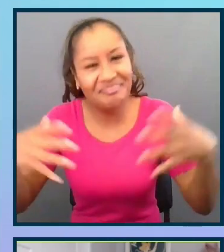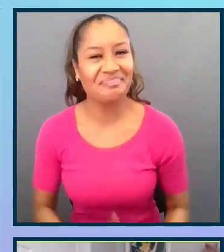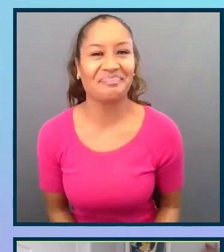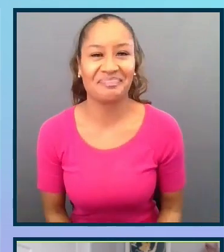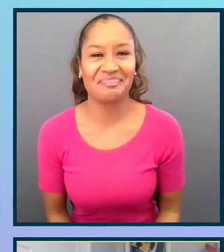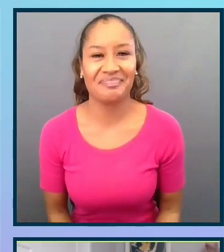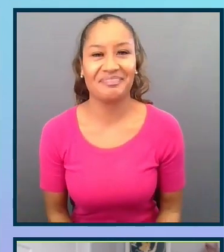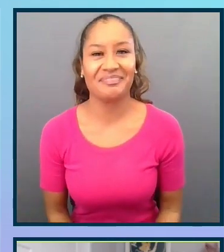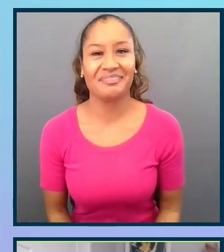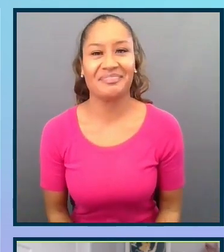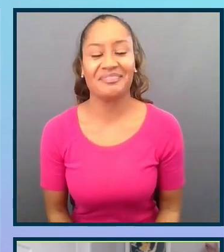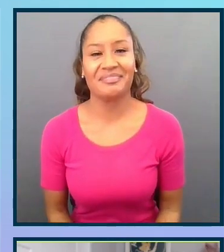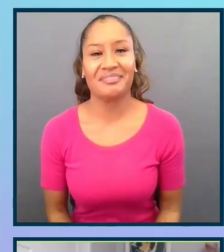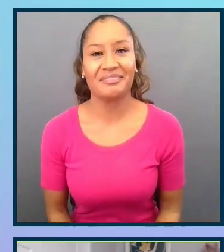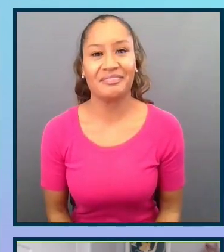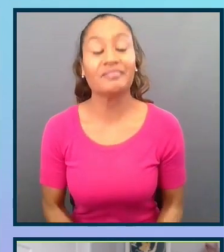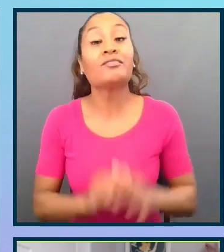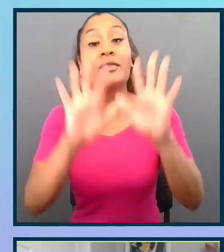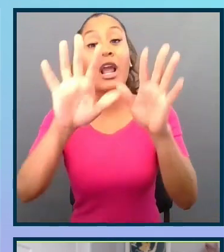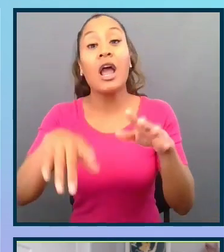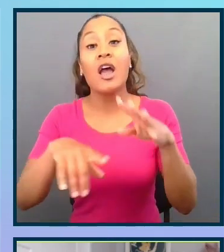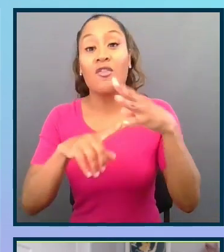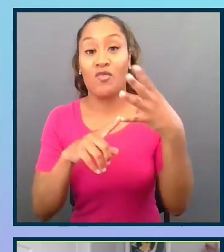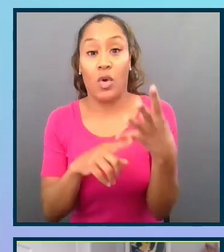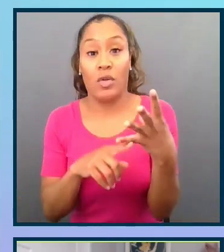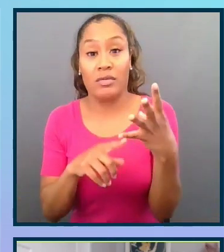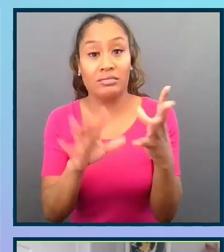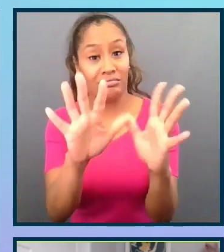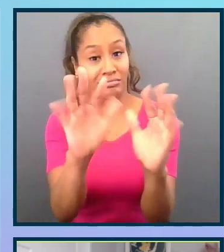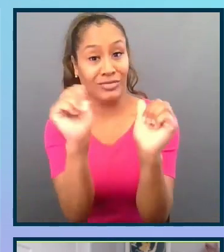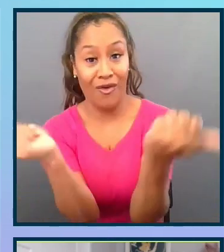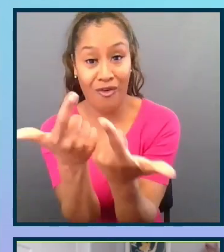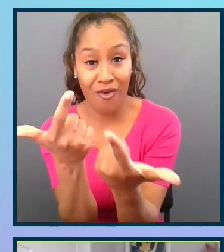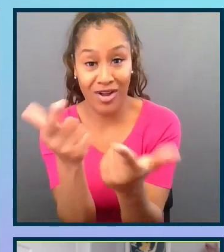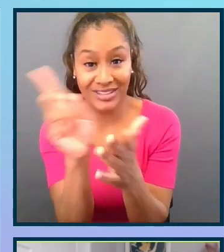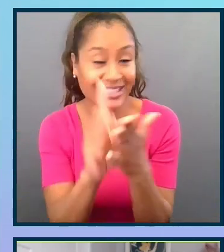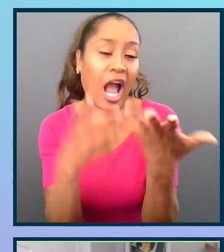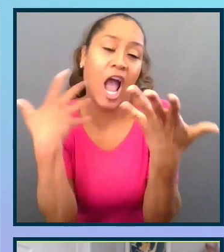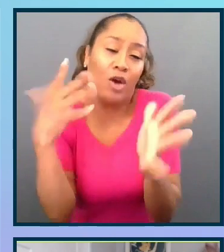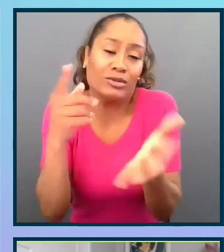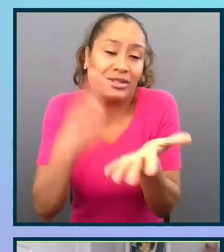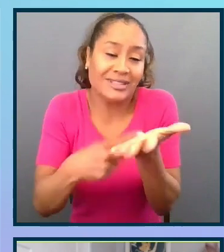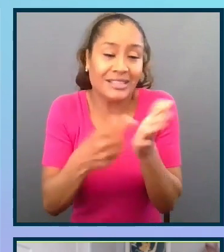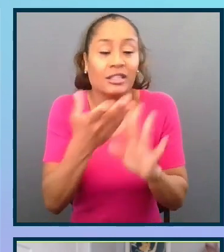Fourth, all designers, right? We've discussed this already, but all designers should have